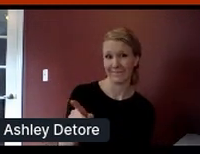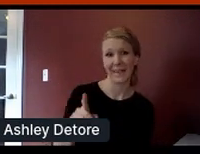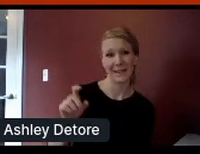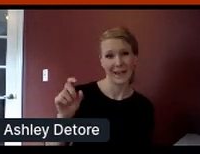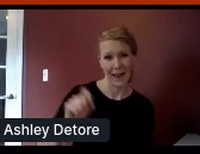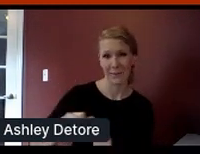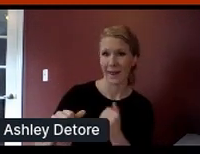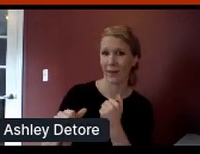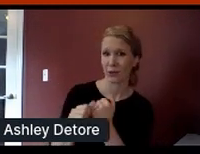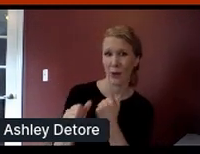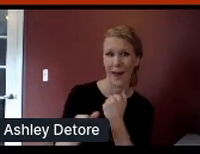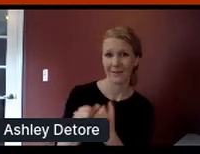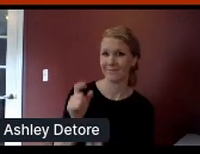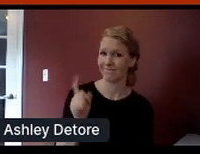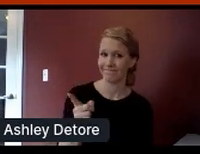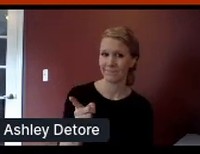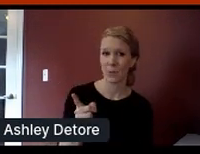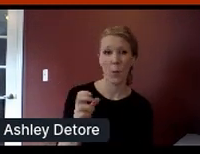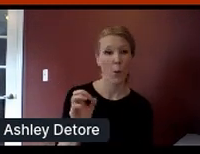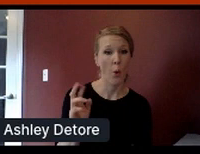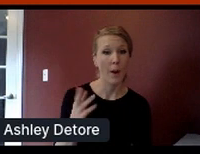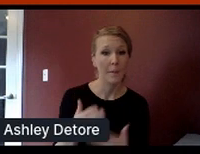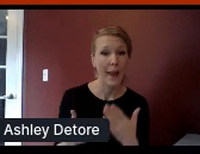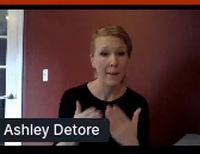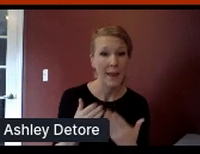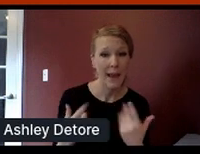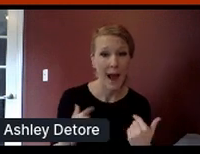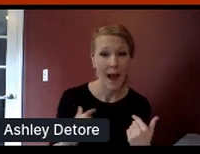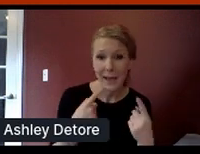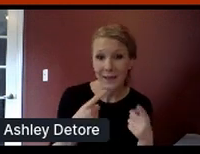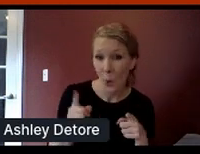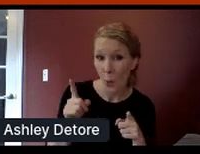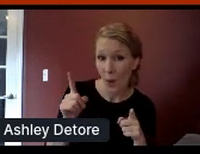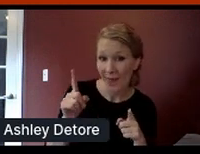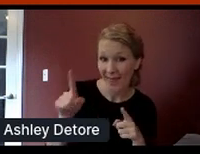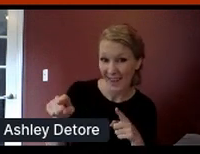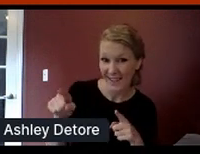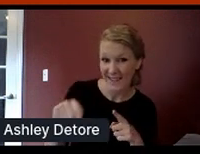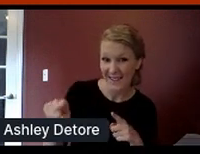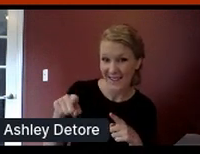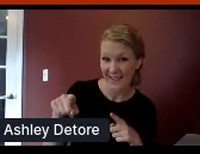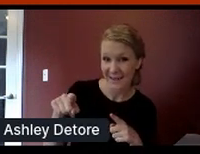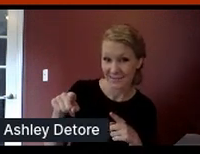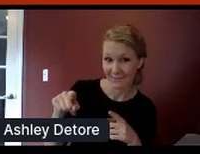Or I might say, when this happens, this is how I feel. And I just call it out.